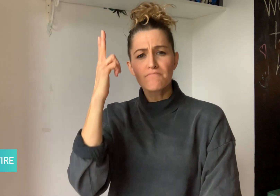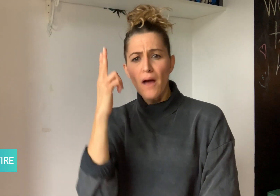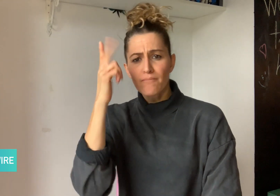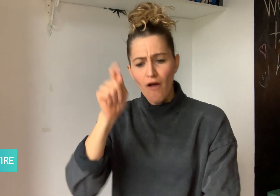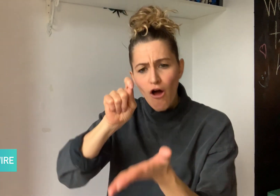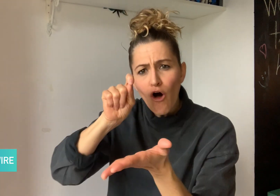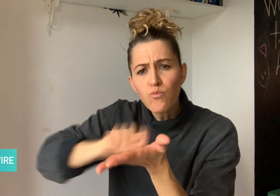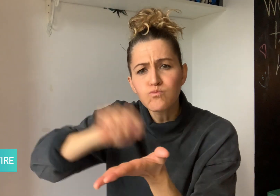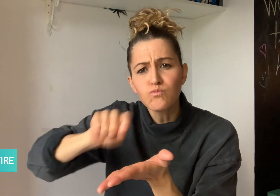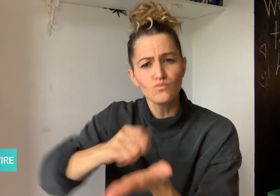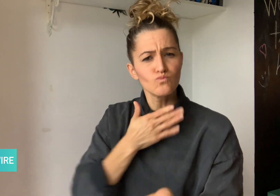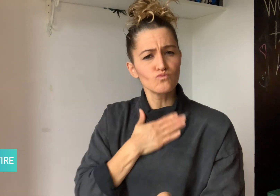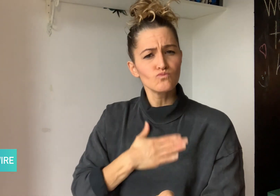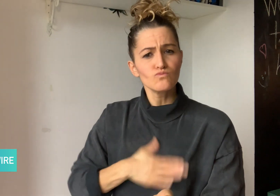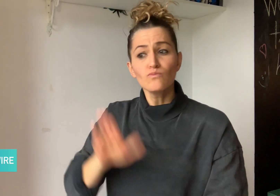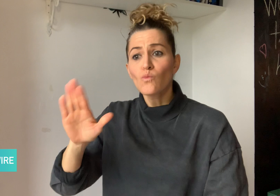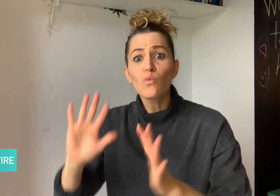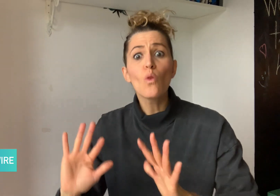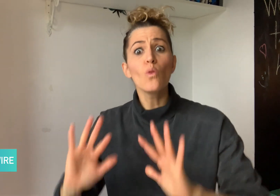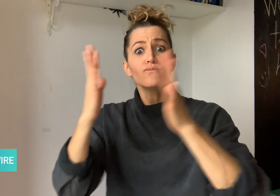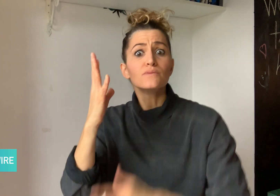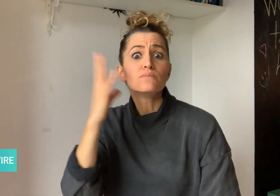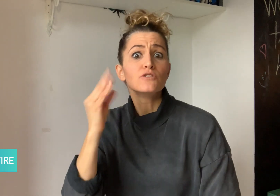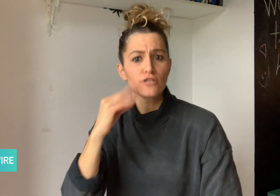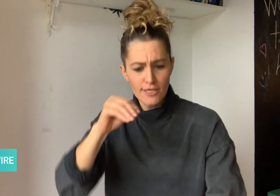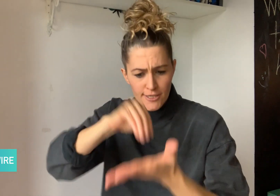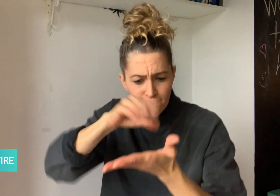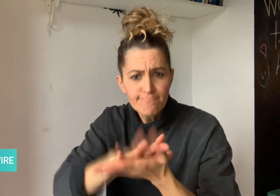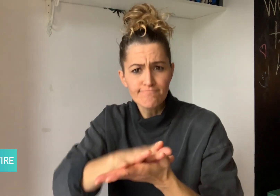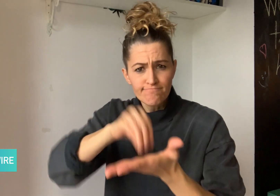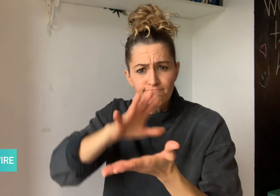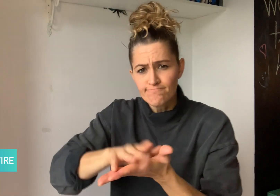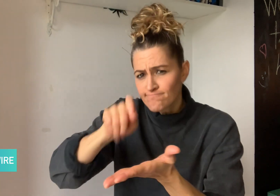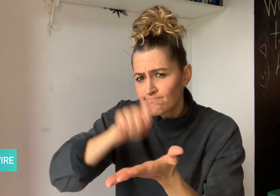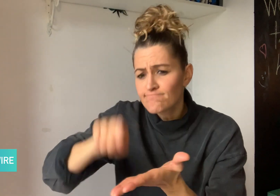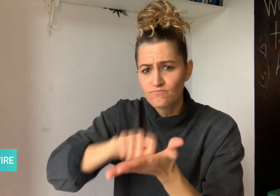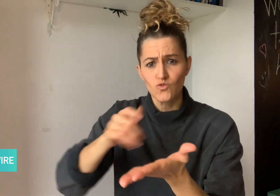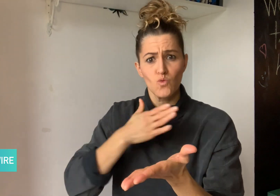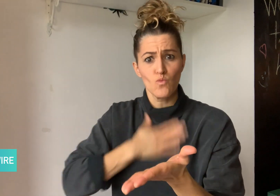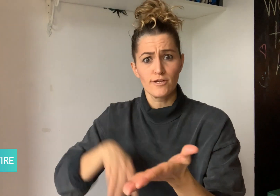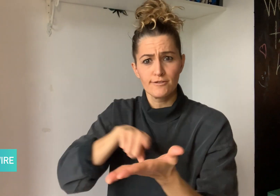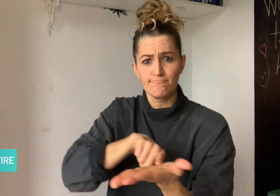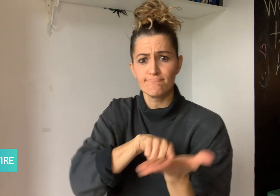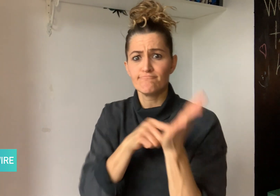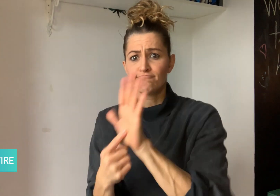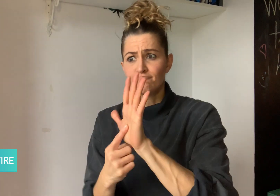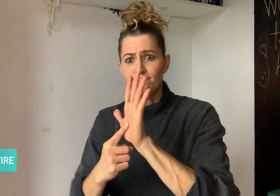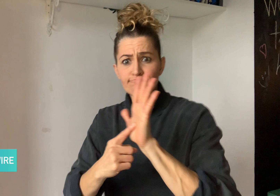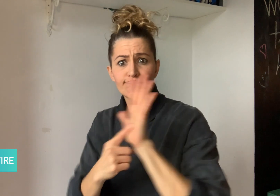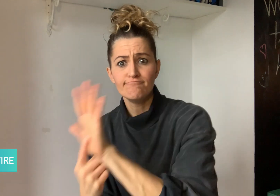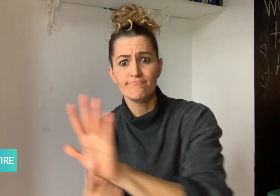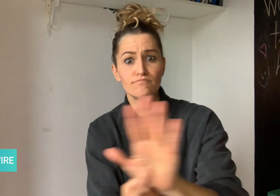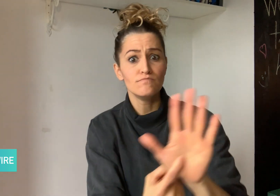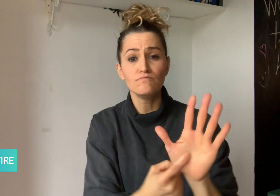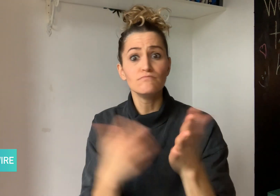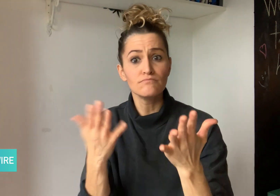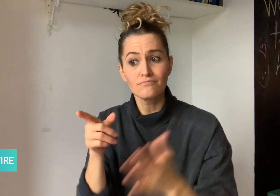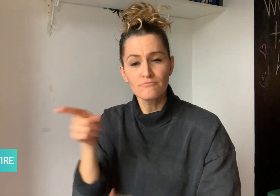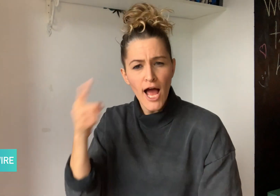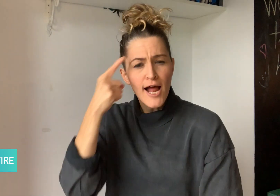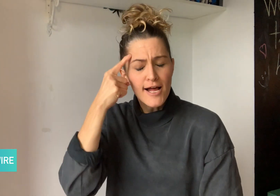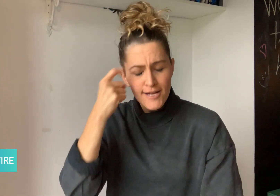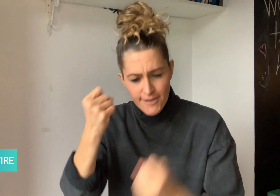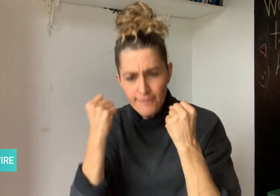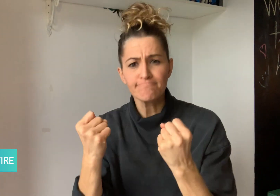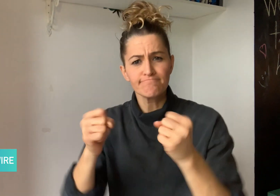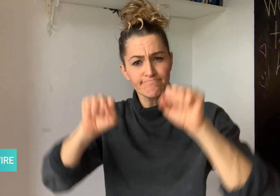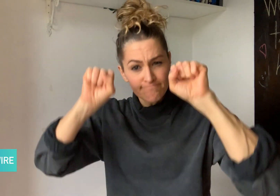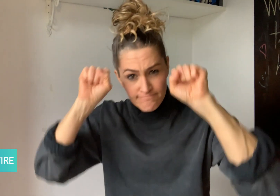about the experiences in [her] life and documented them